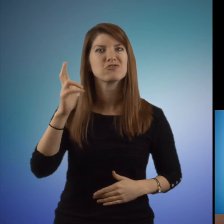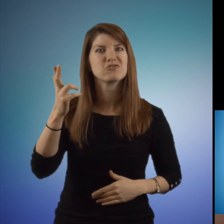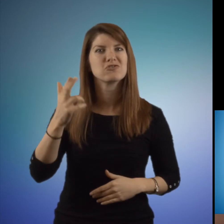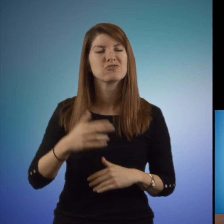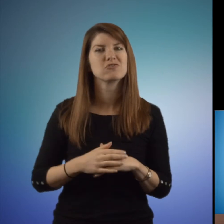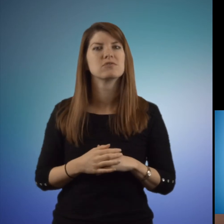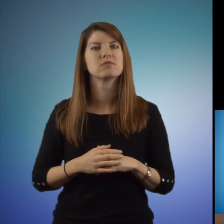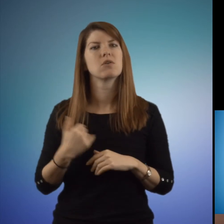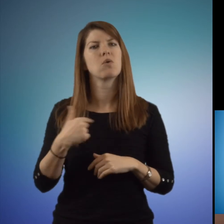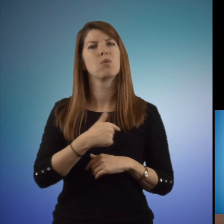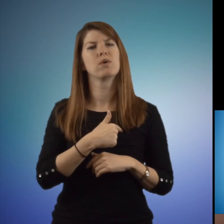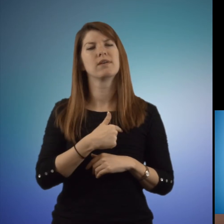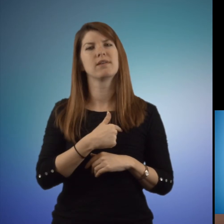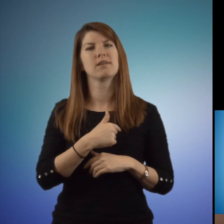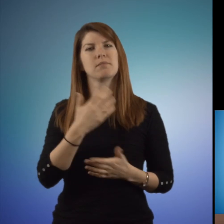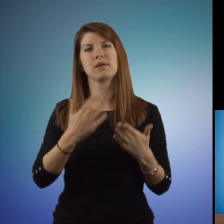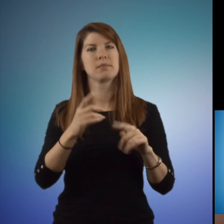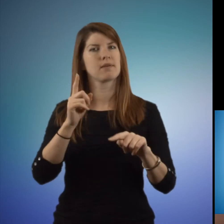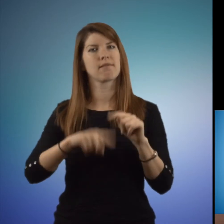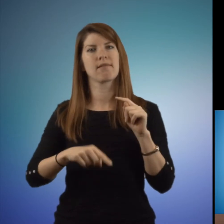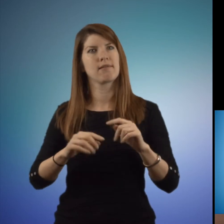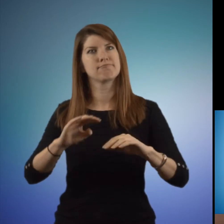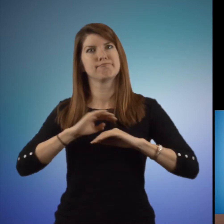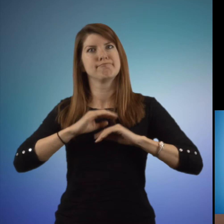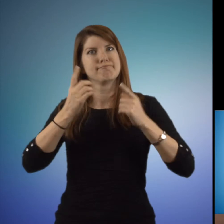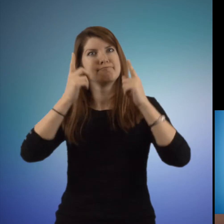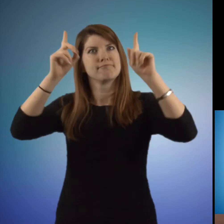And we may not be able to achieve a language rich environment for a deaf